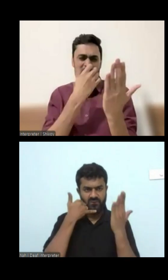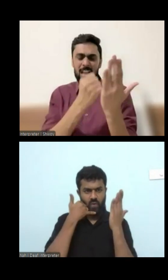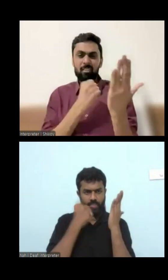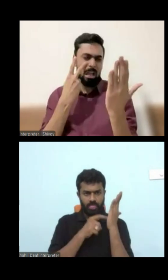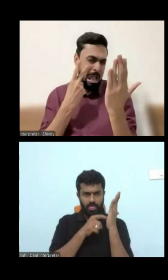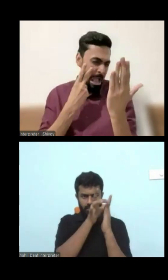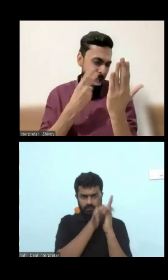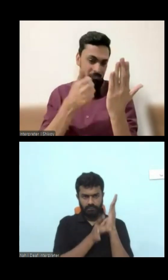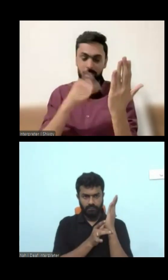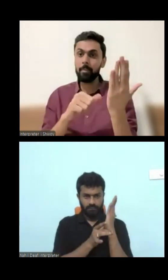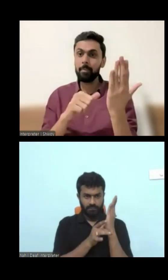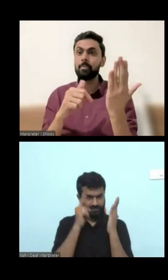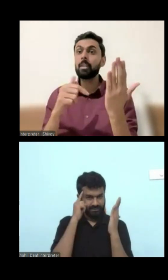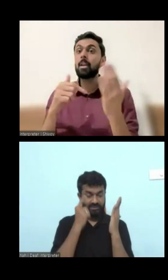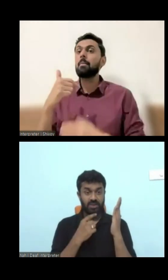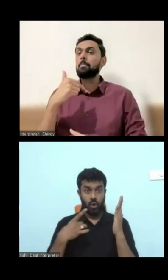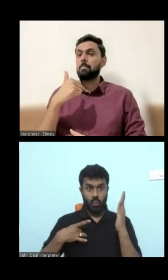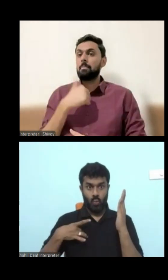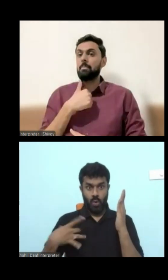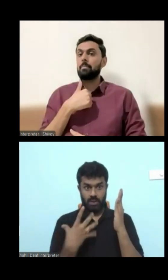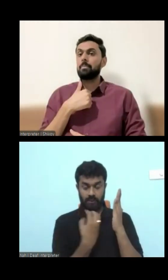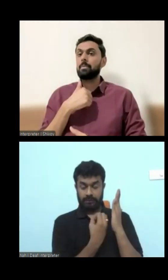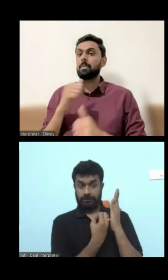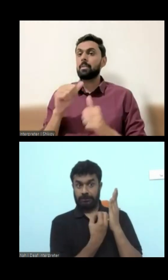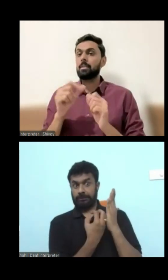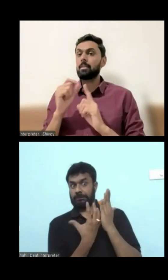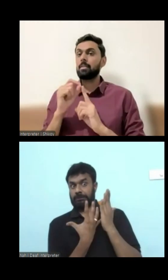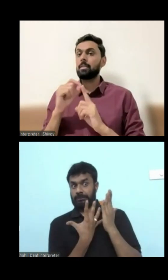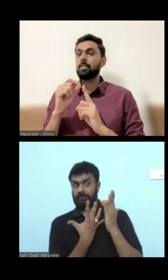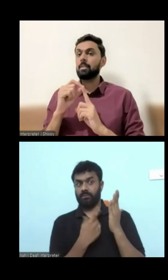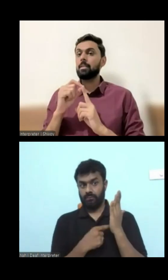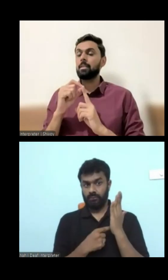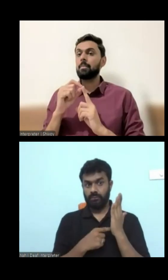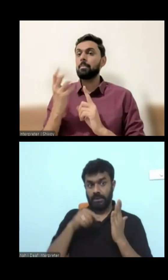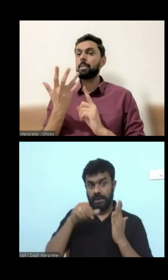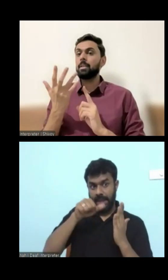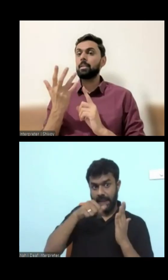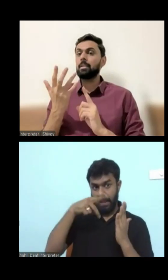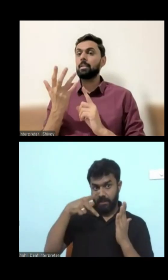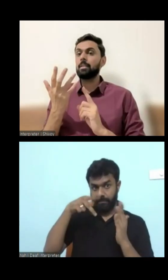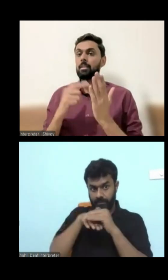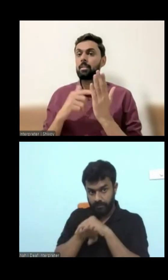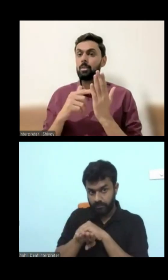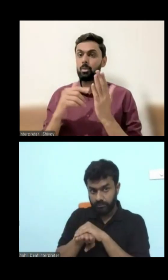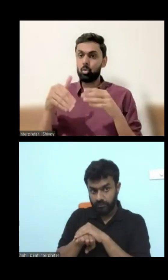Now, what we do is that we make sure that whatever content you see on our platform is something that is as per your preference.